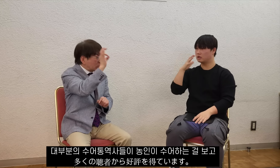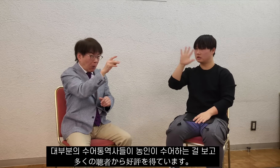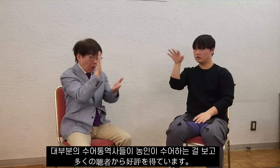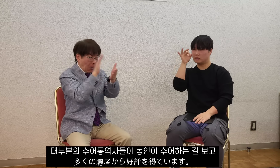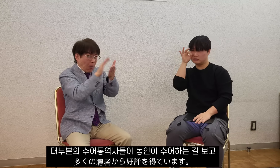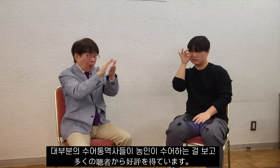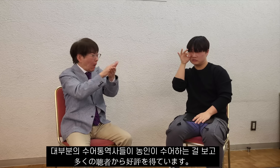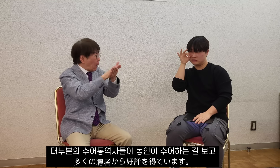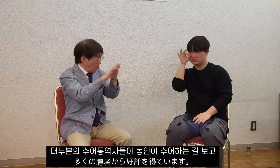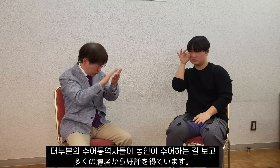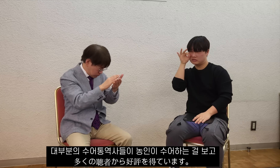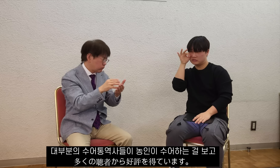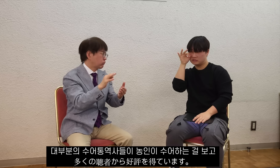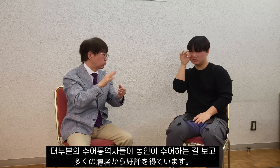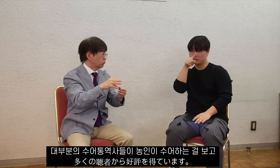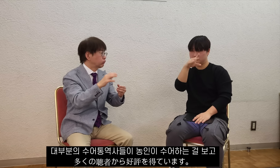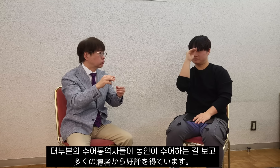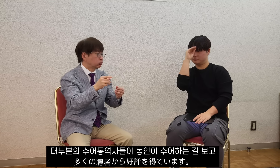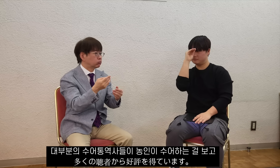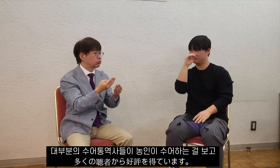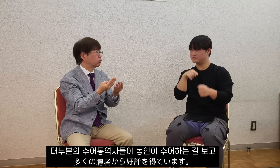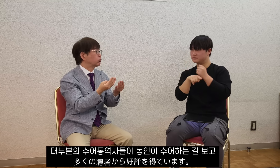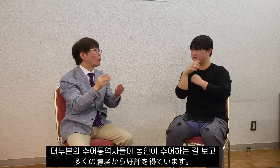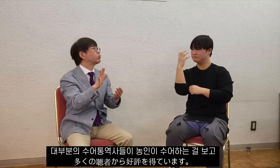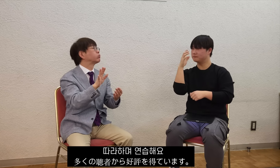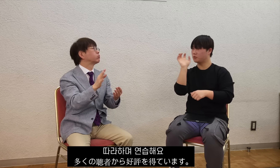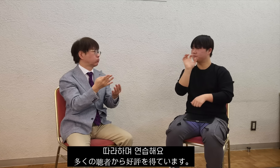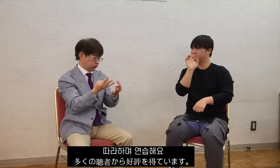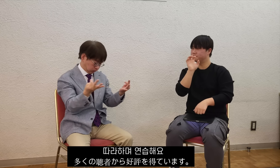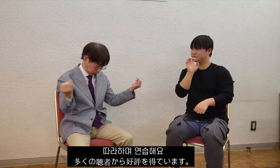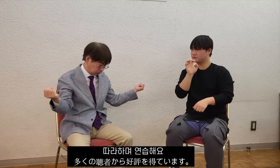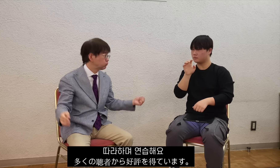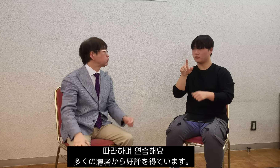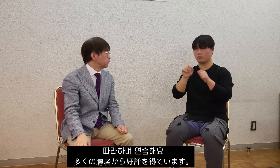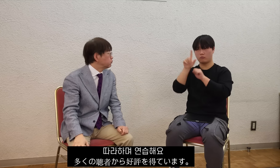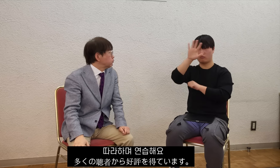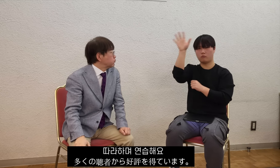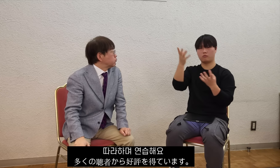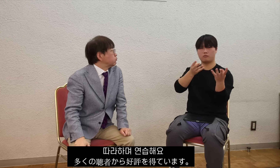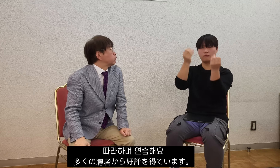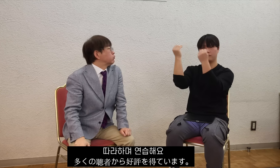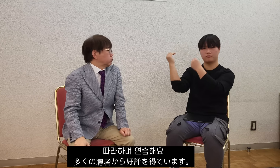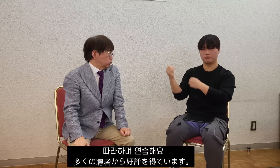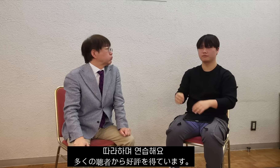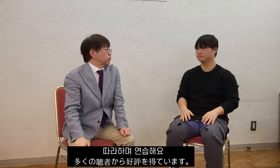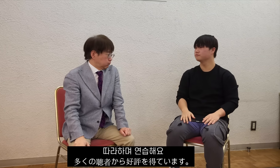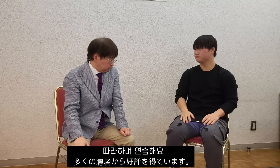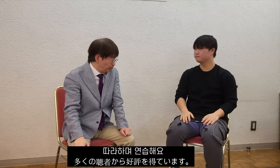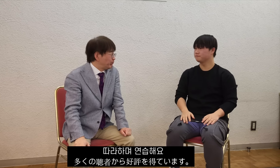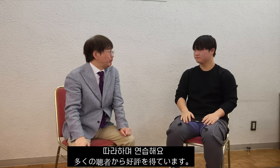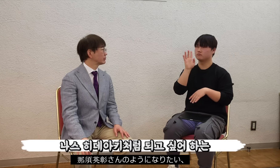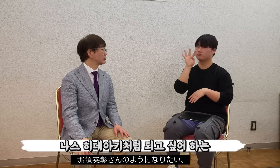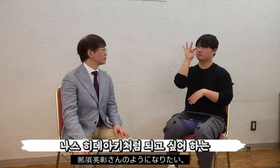Most sign language interpreters watch the deaf sign and practice by imitating them.